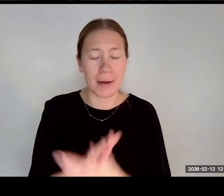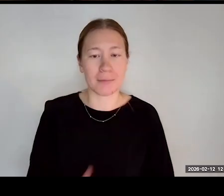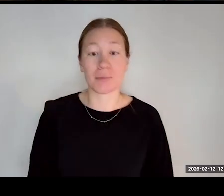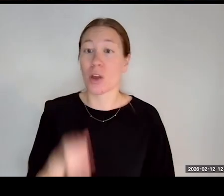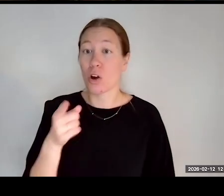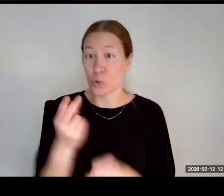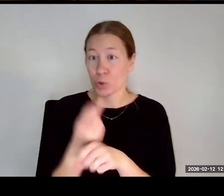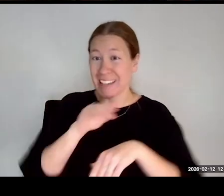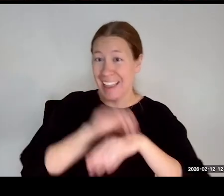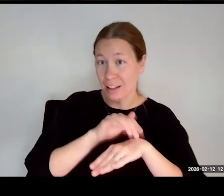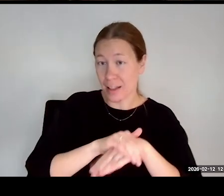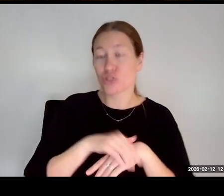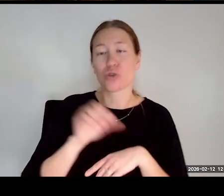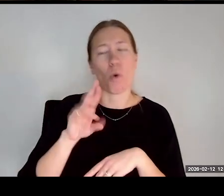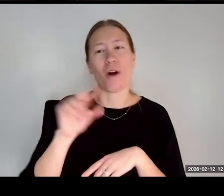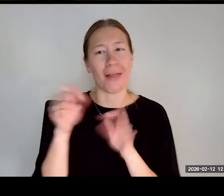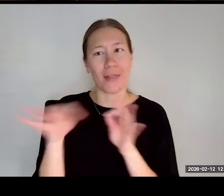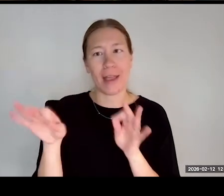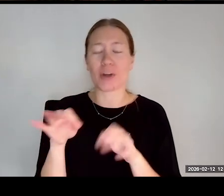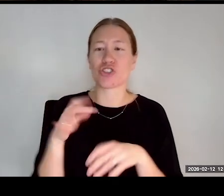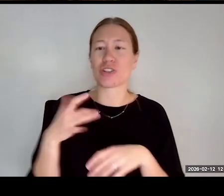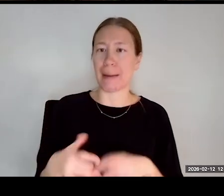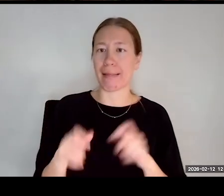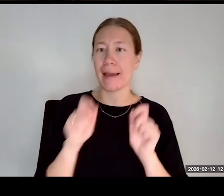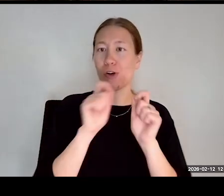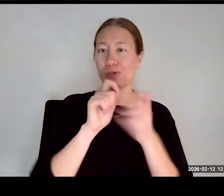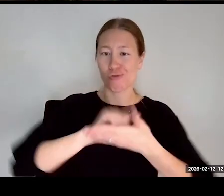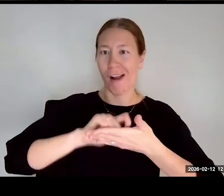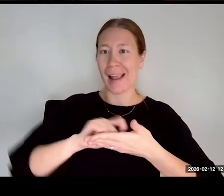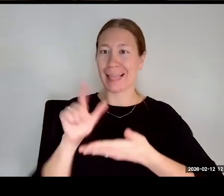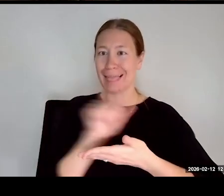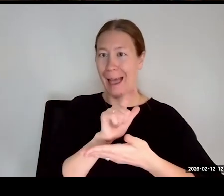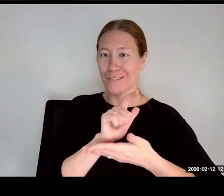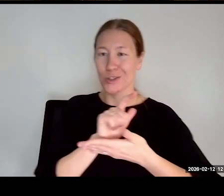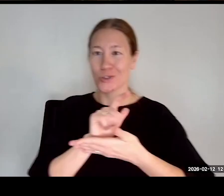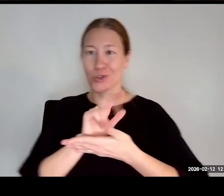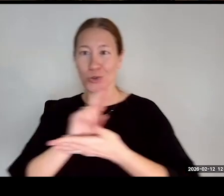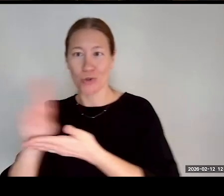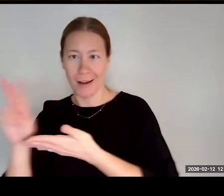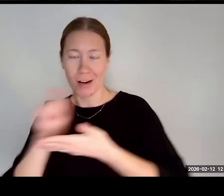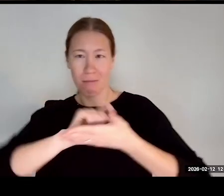or another language that is written left to right, that you left align your body text and have a ragged right edge.